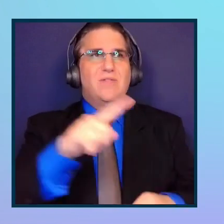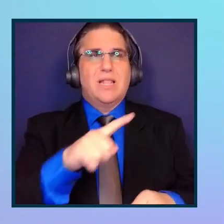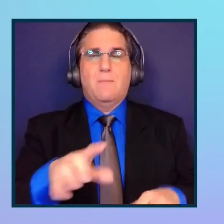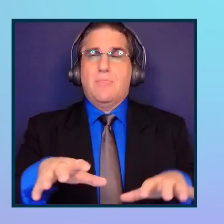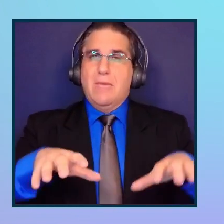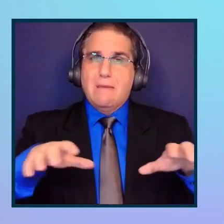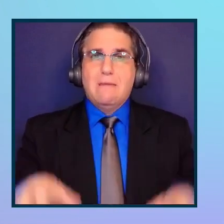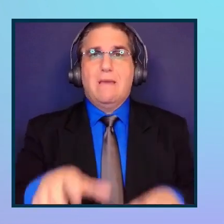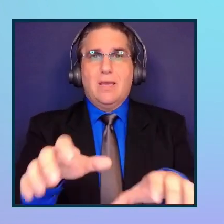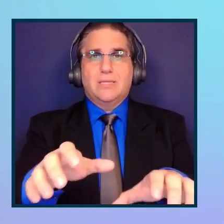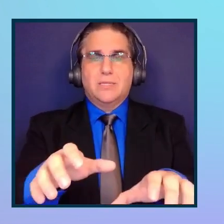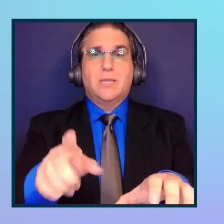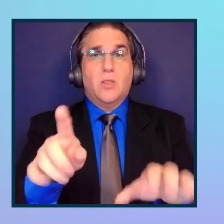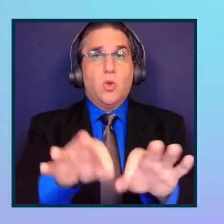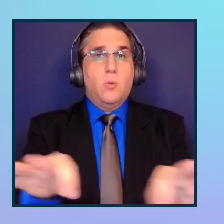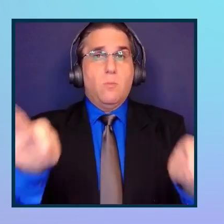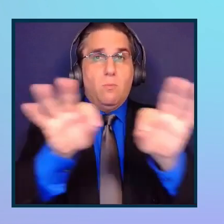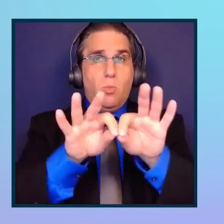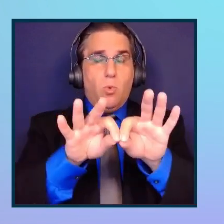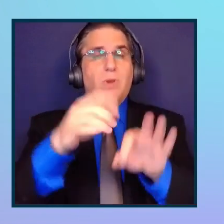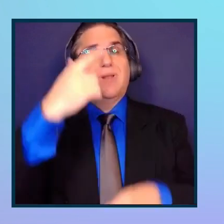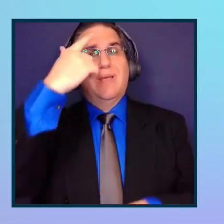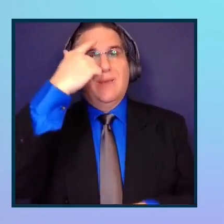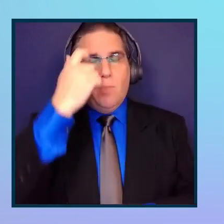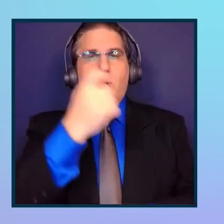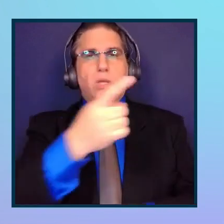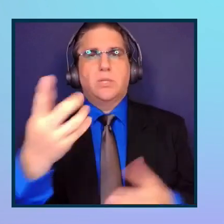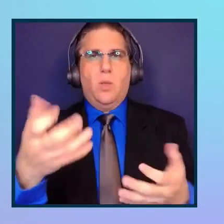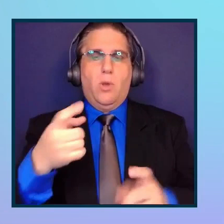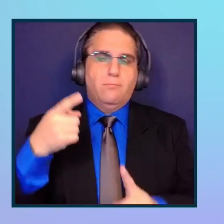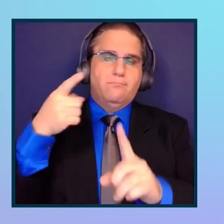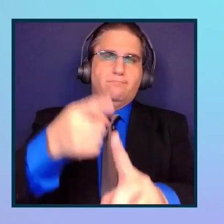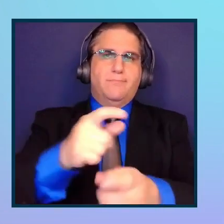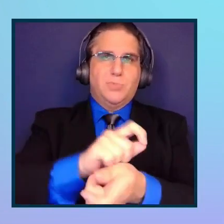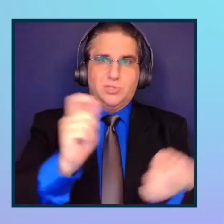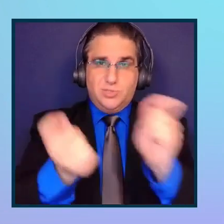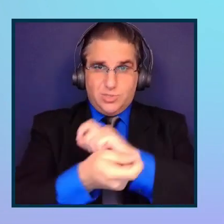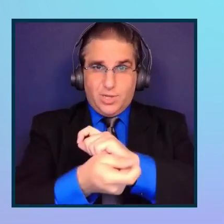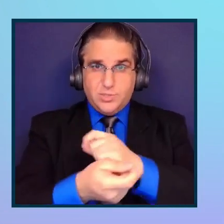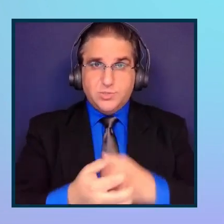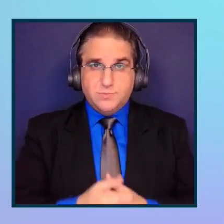about the change they seek to make. The next one and we're zipping through these